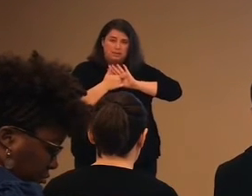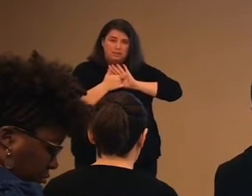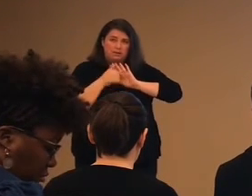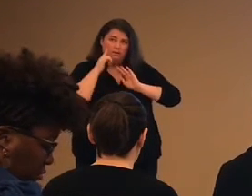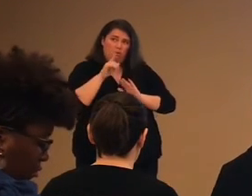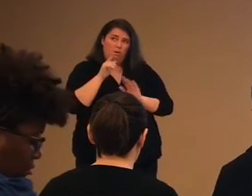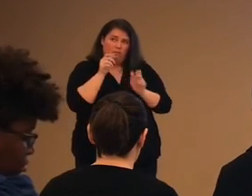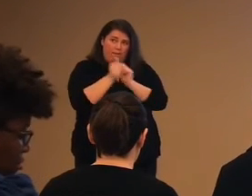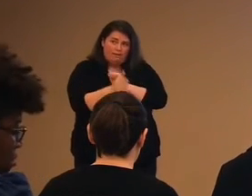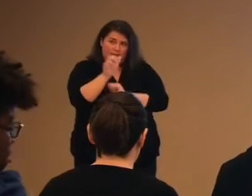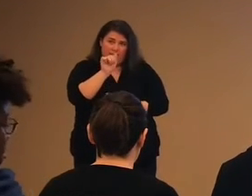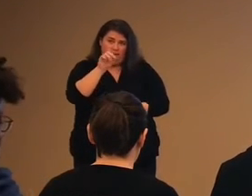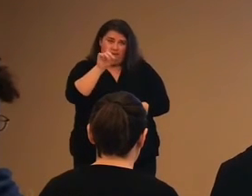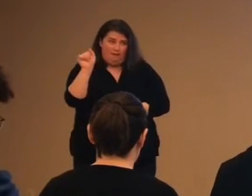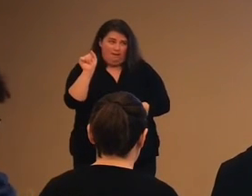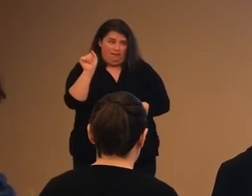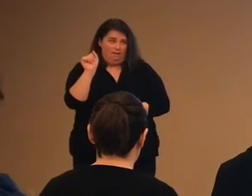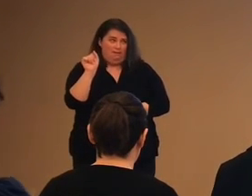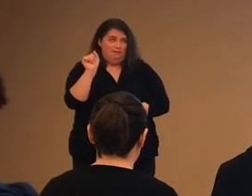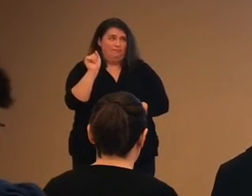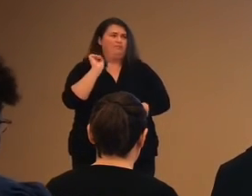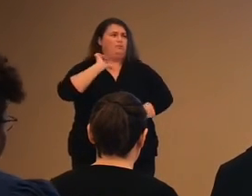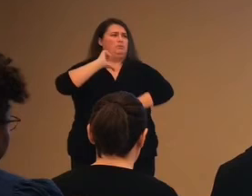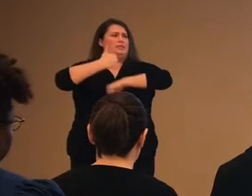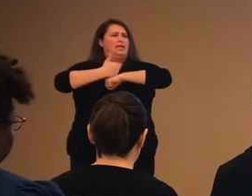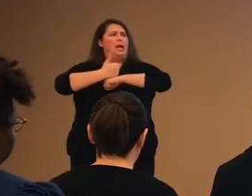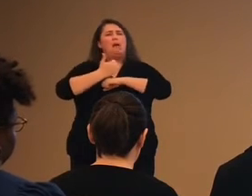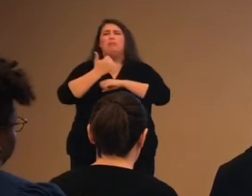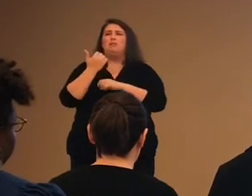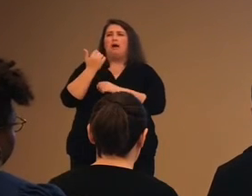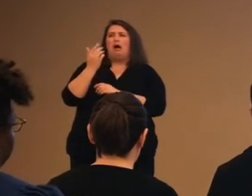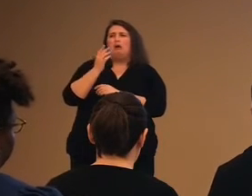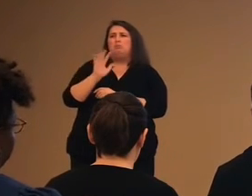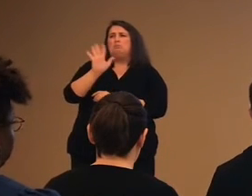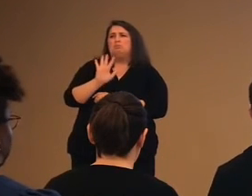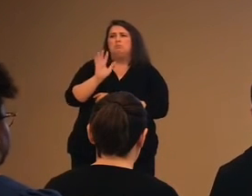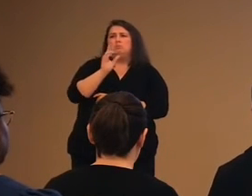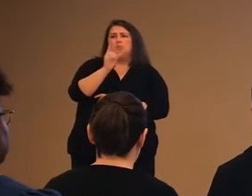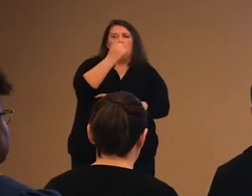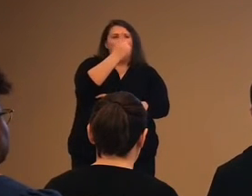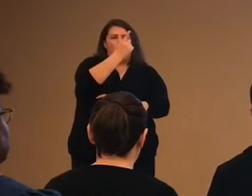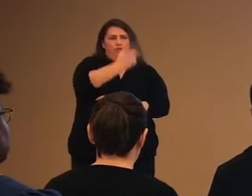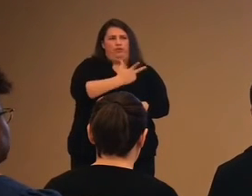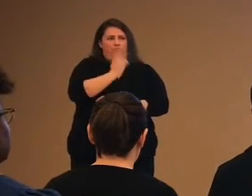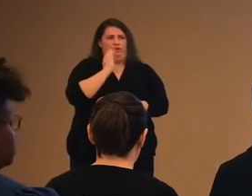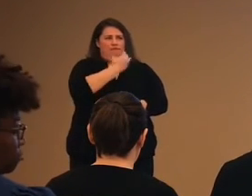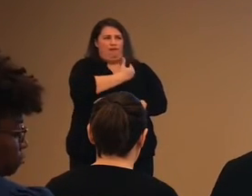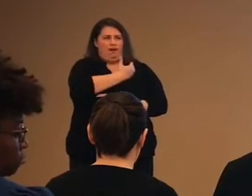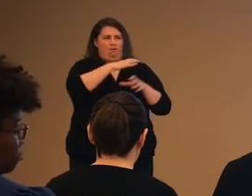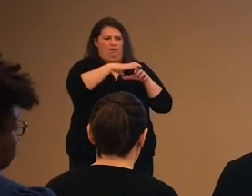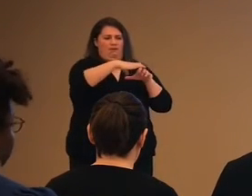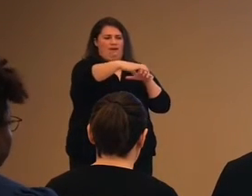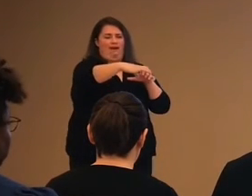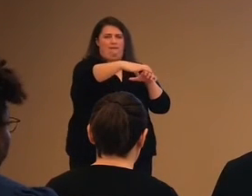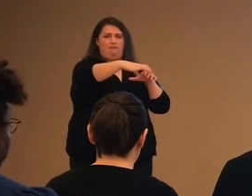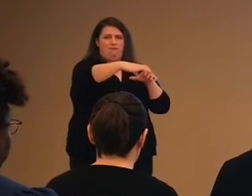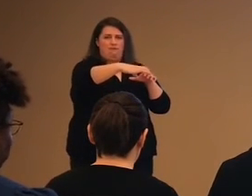that was in About a third of our one of our gallery spaces and it was our first